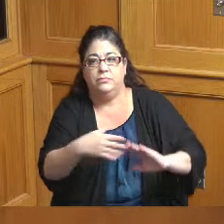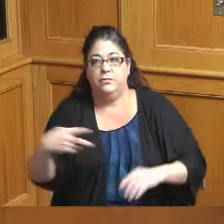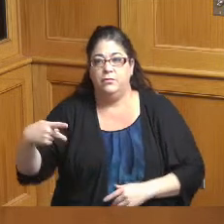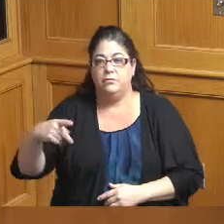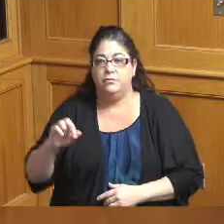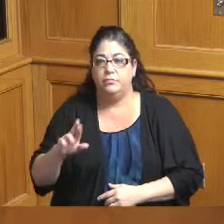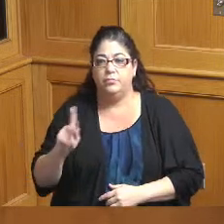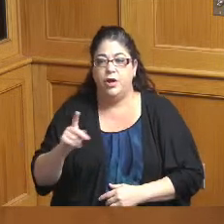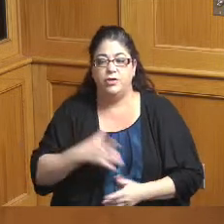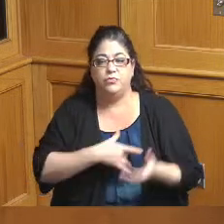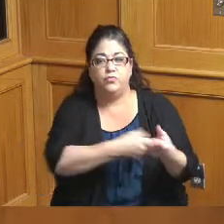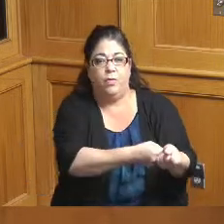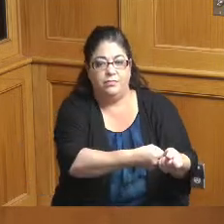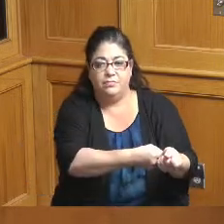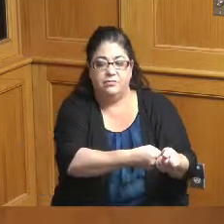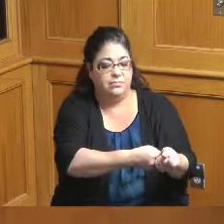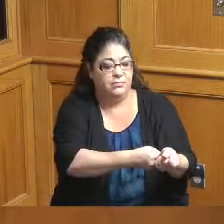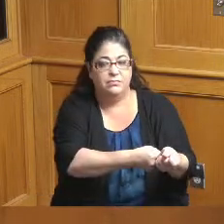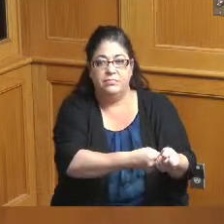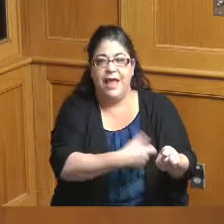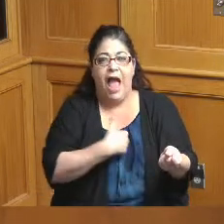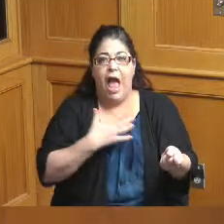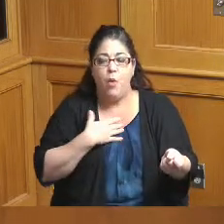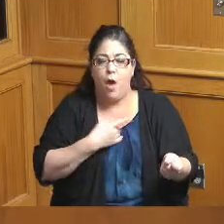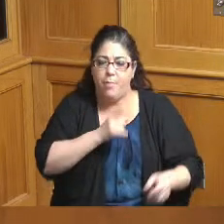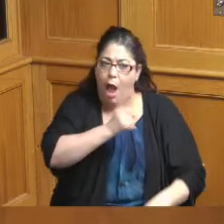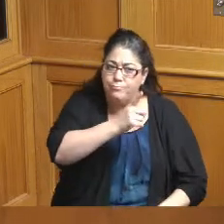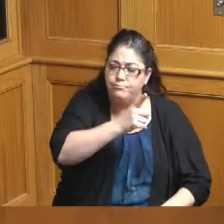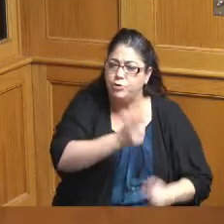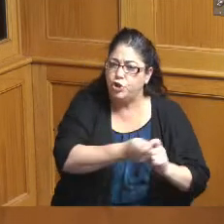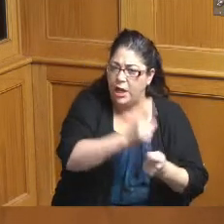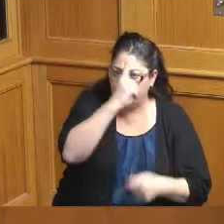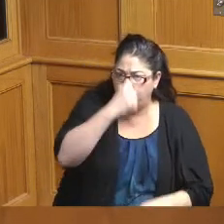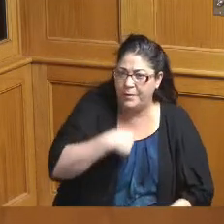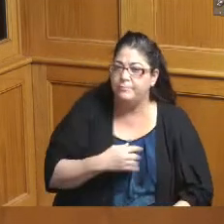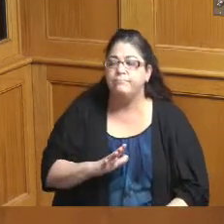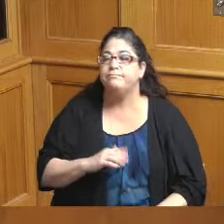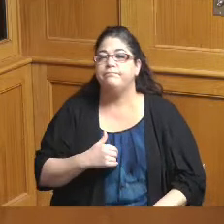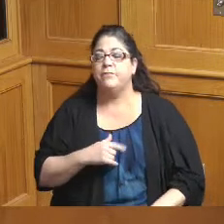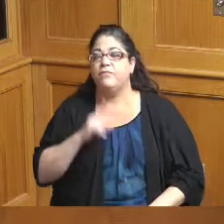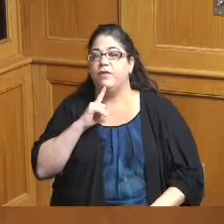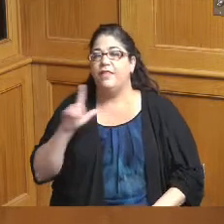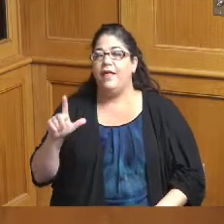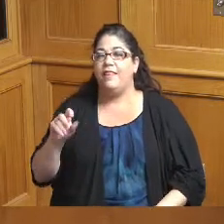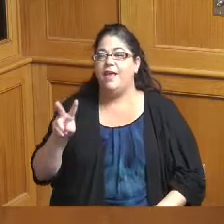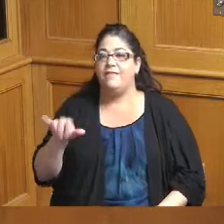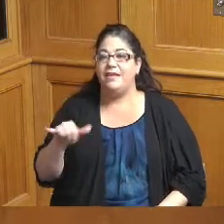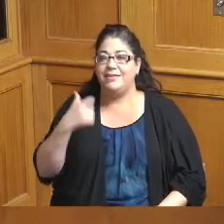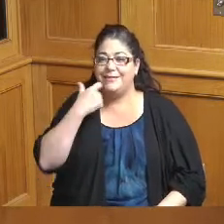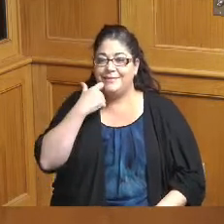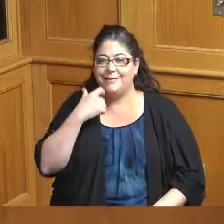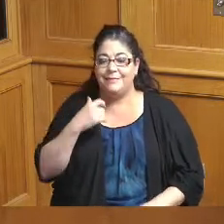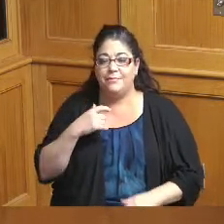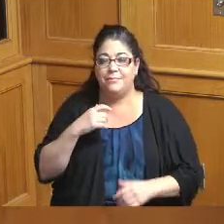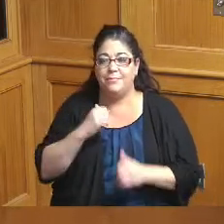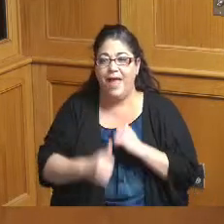trust them I don't want to ever be heavy-handed so on the last Levy that passed I did not have